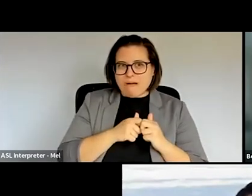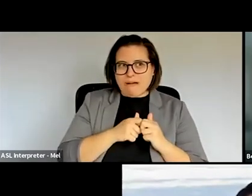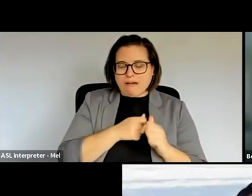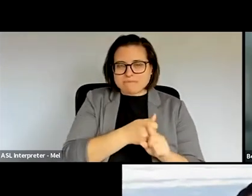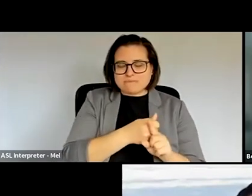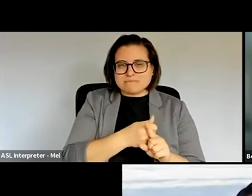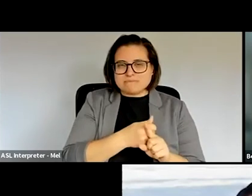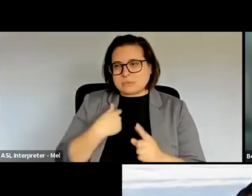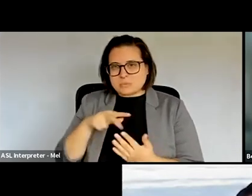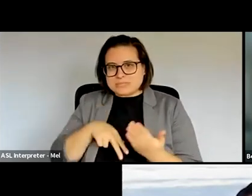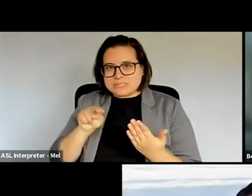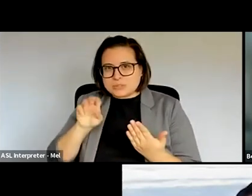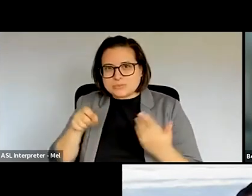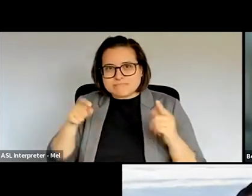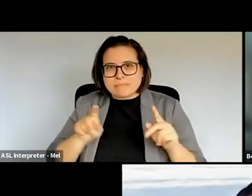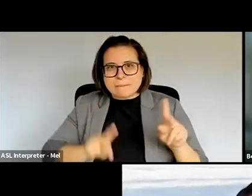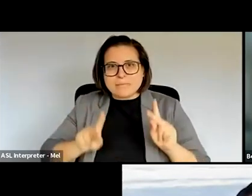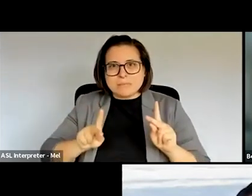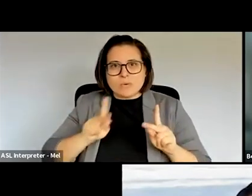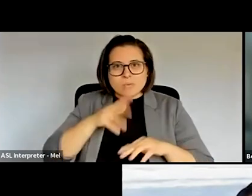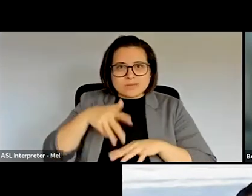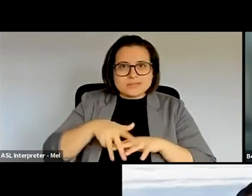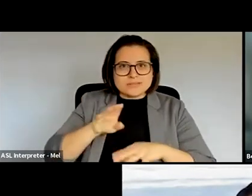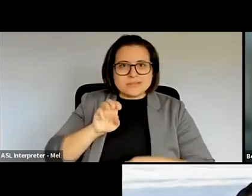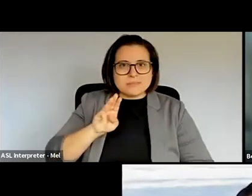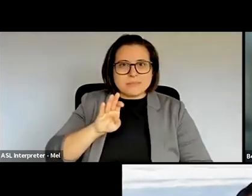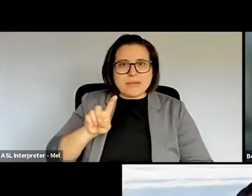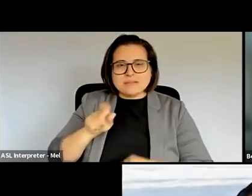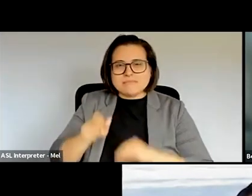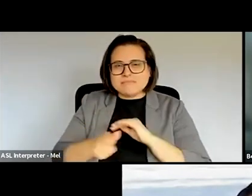news where people would embed you know in a -- in a hidden font in their article in